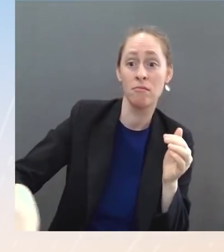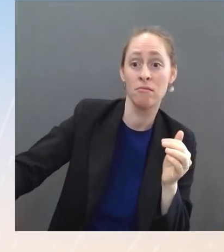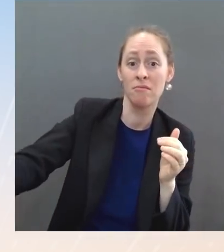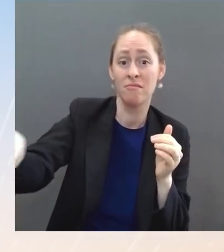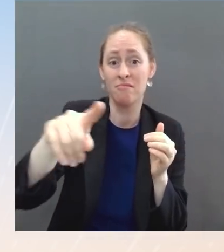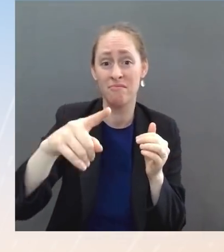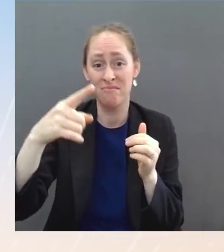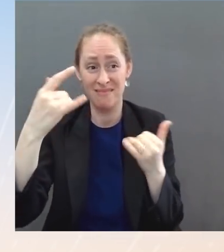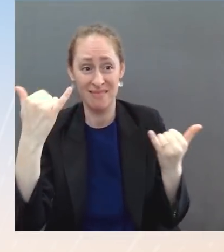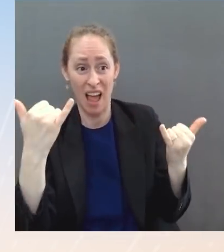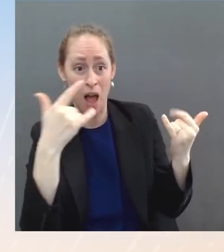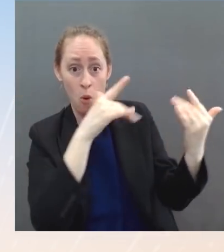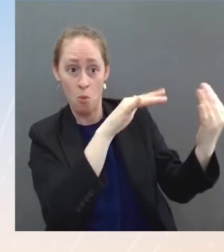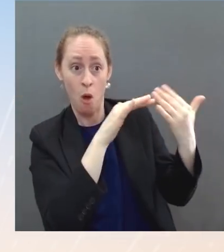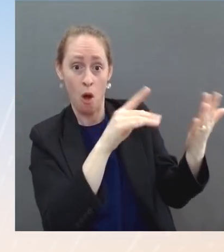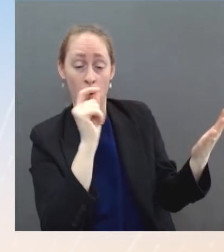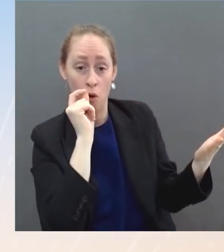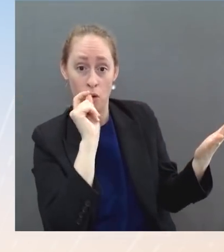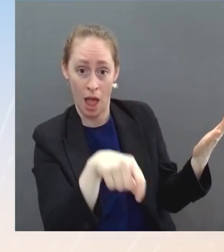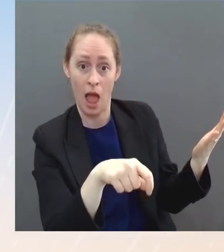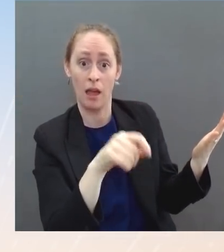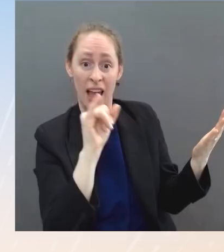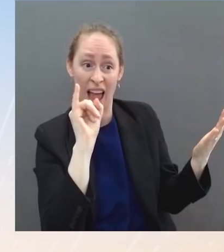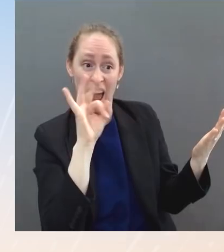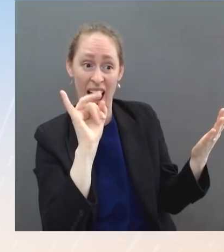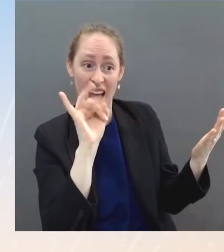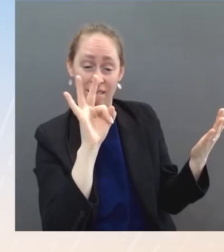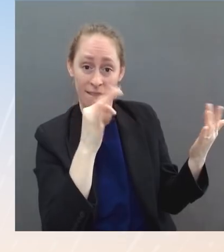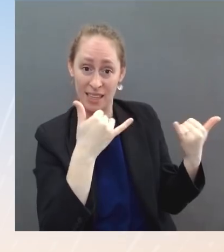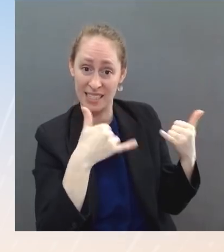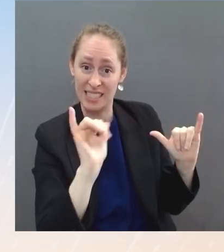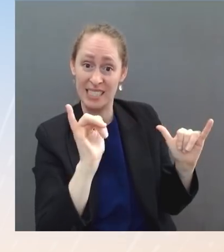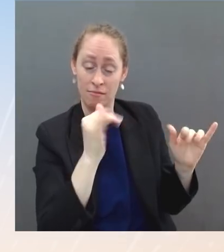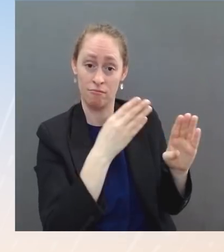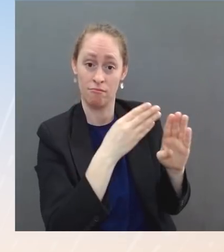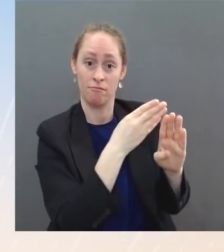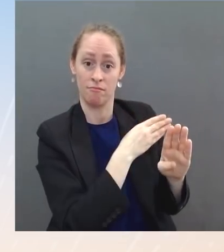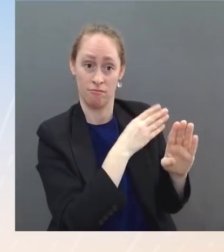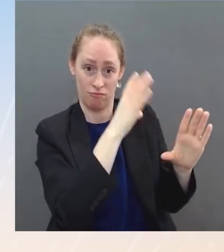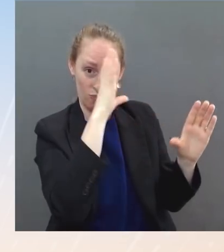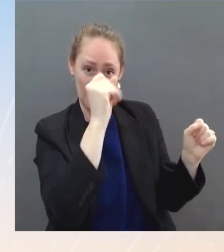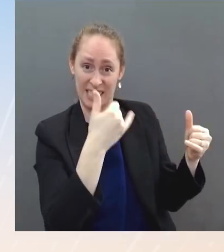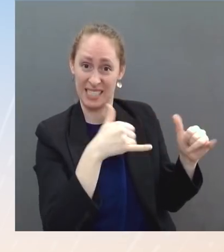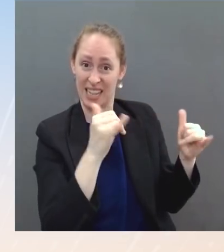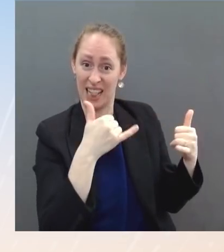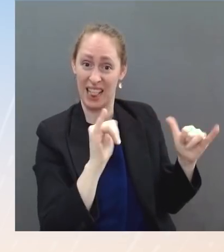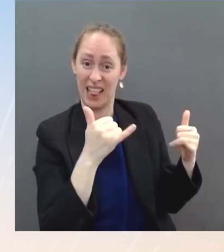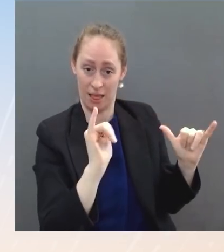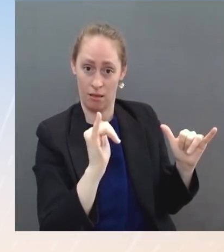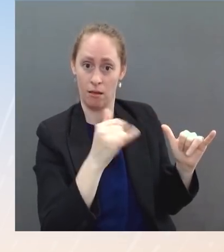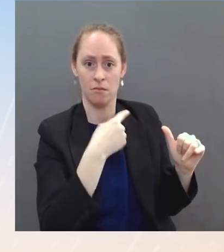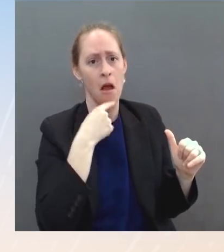he would do it better; it wouldn't happen under him. What is your response to the former President, Donald J. Trump, saying these things about the current administration?